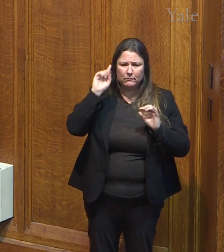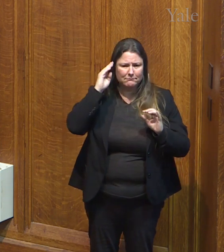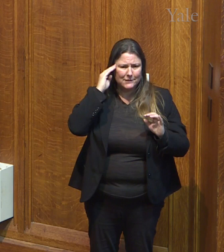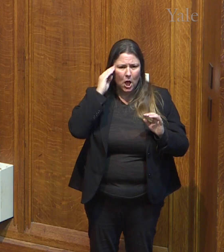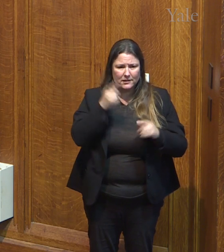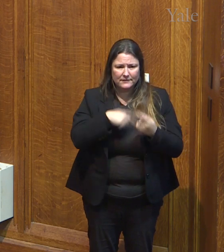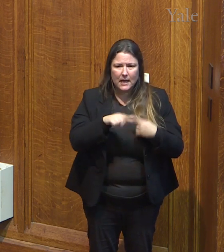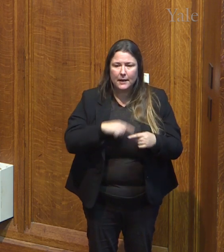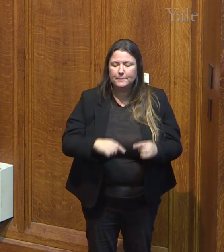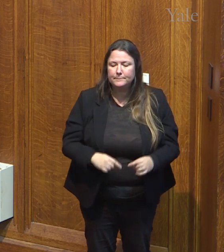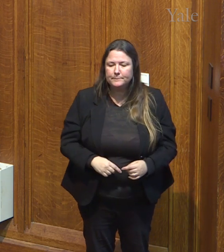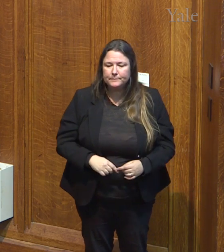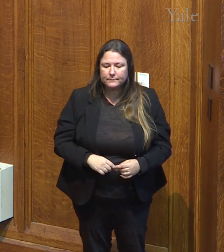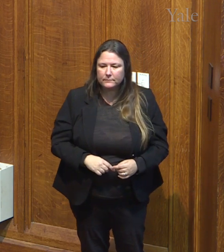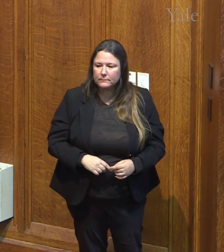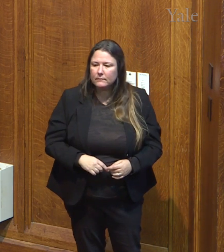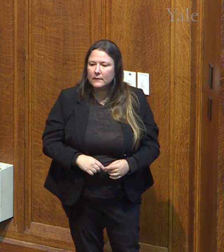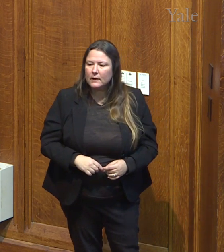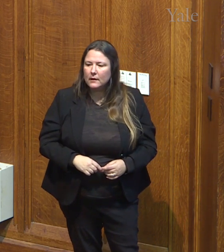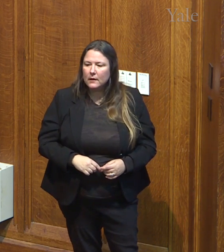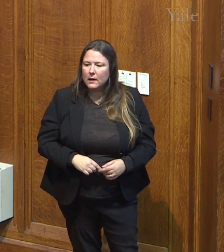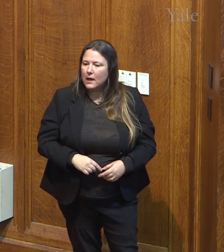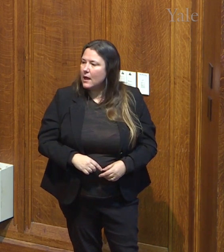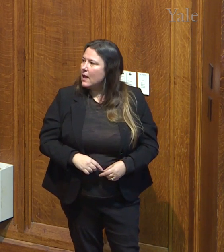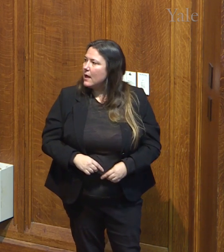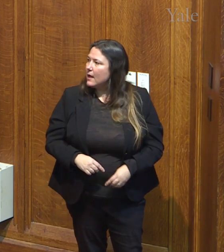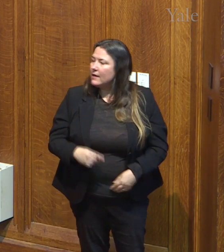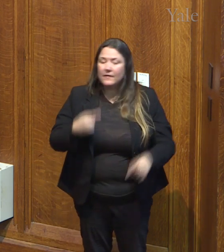The assembly proudly proclaimed the incontestable